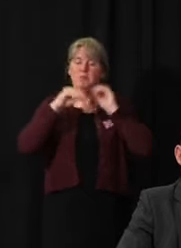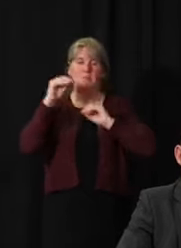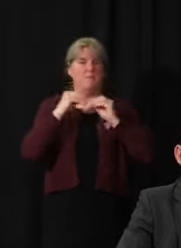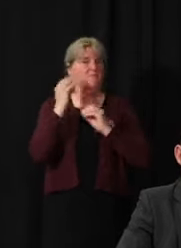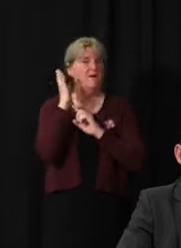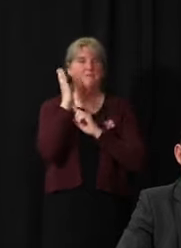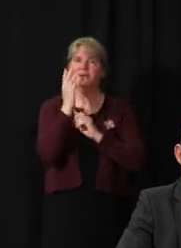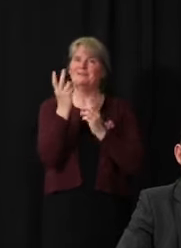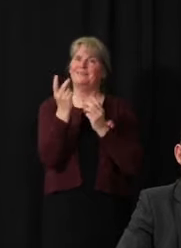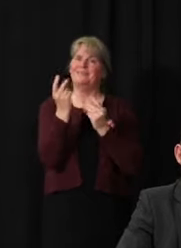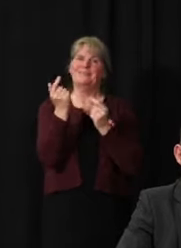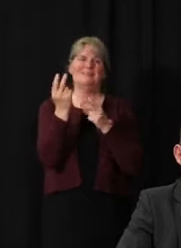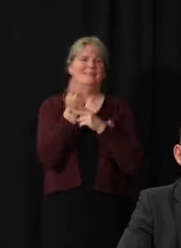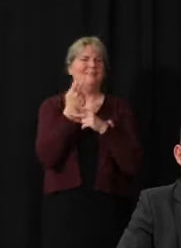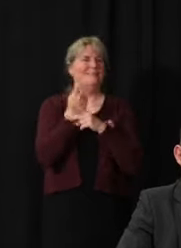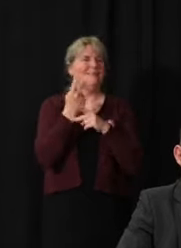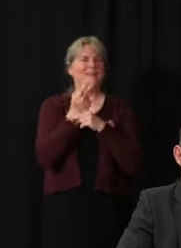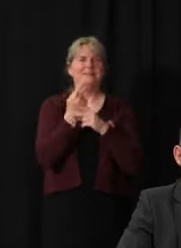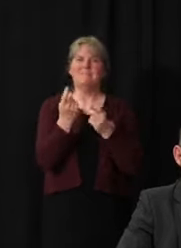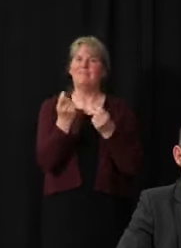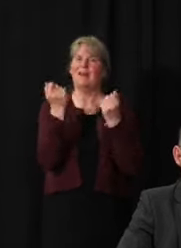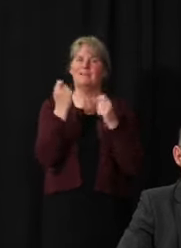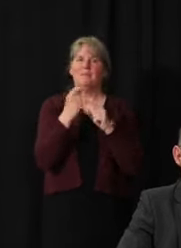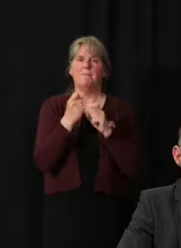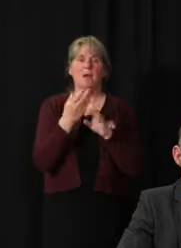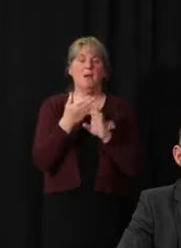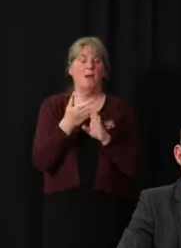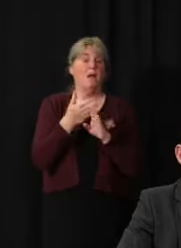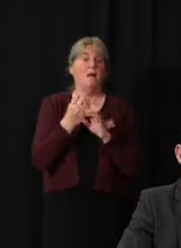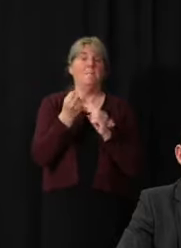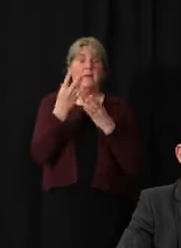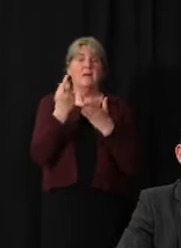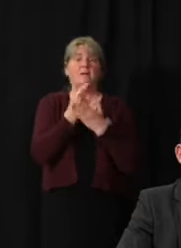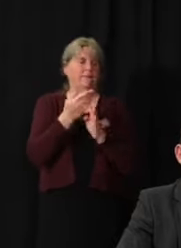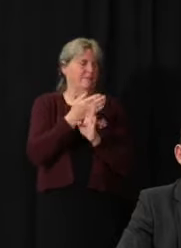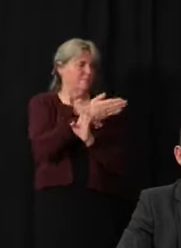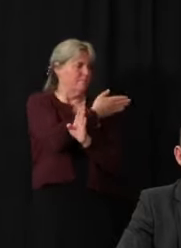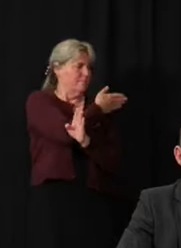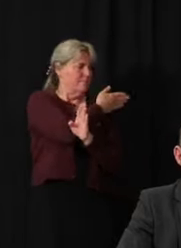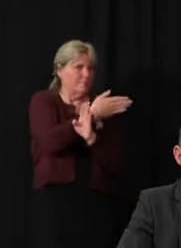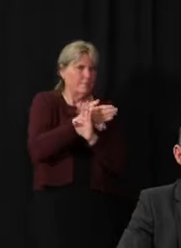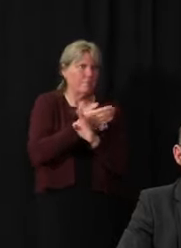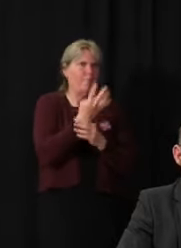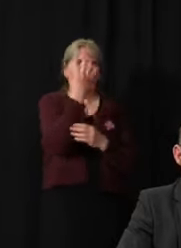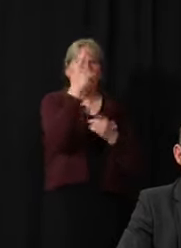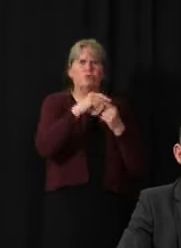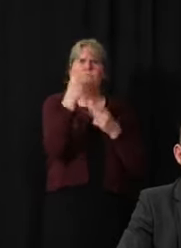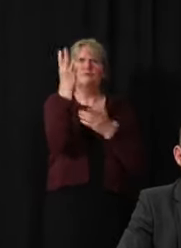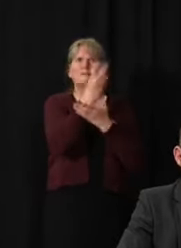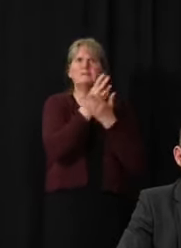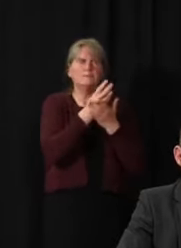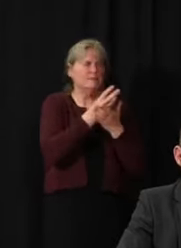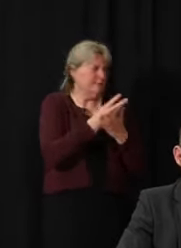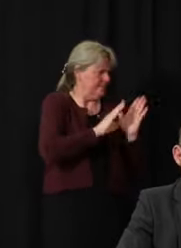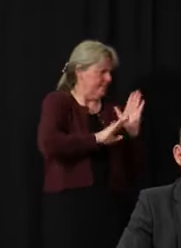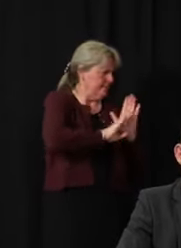you plug in different numbers you can get an answer in five minutes, it took many weeks,